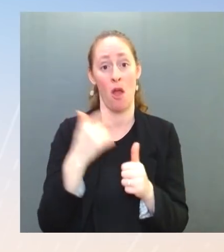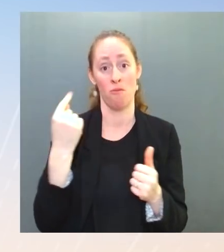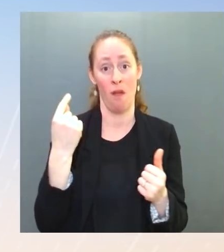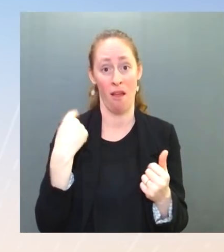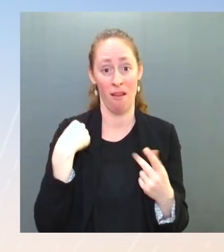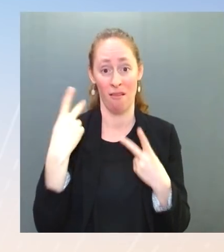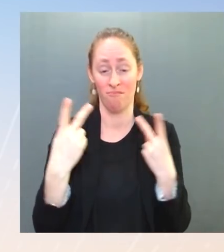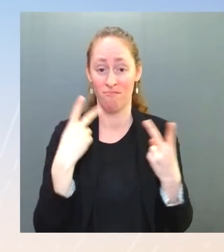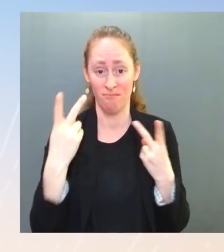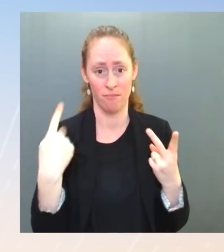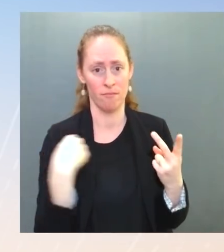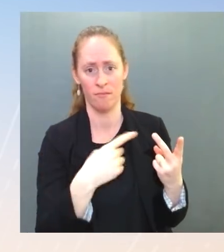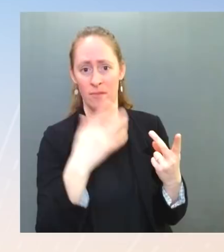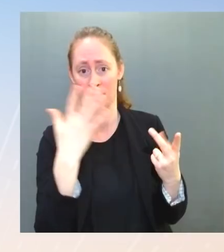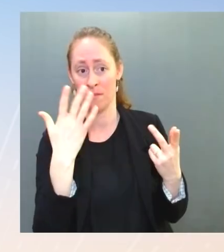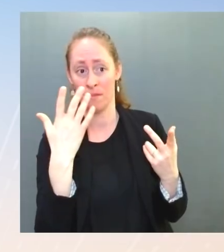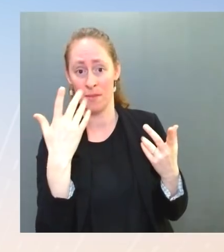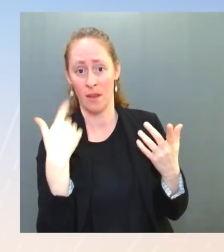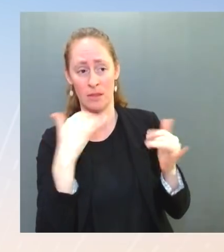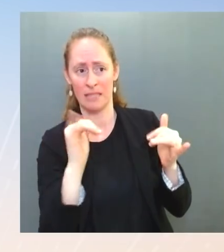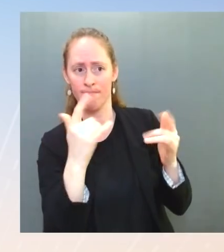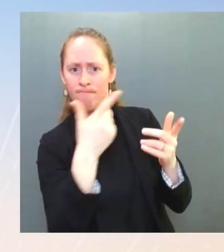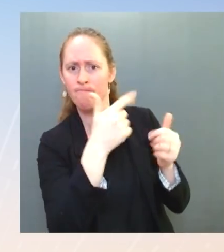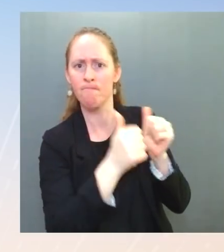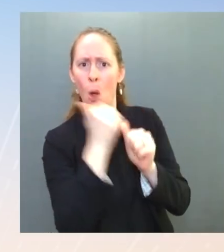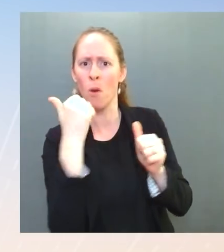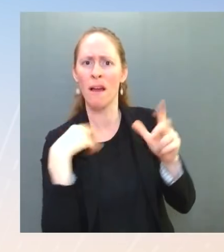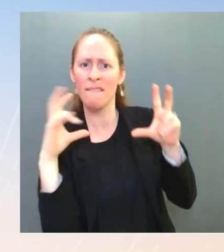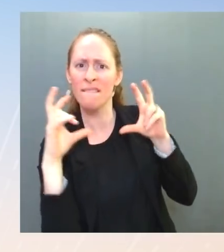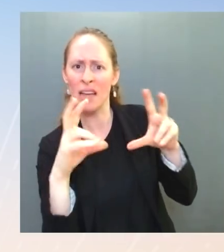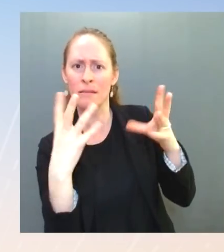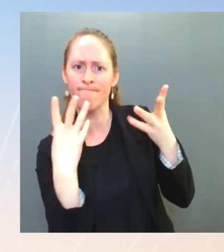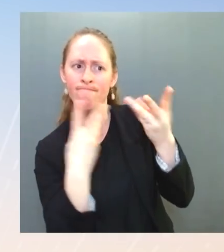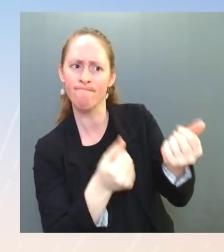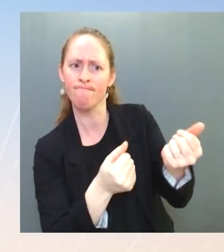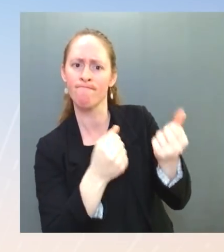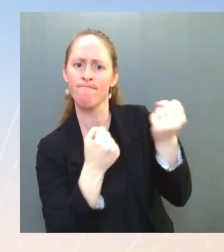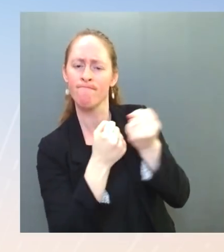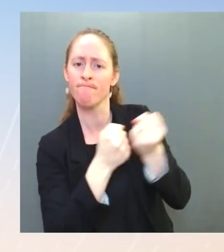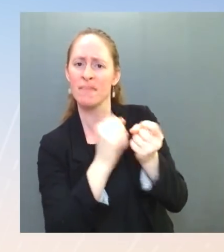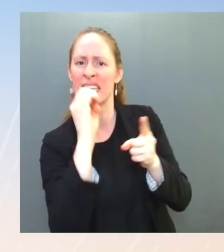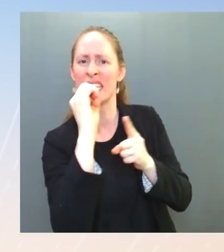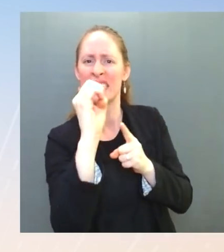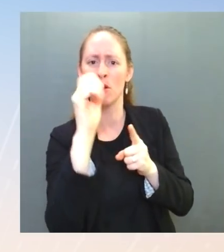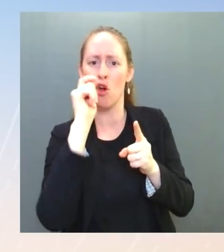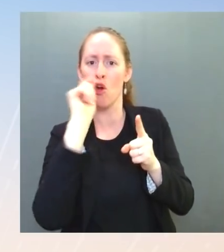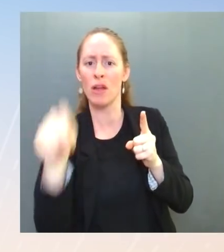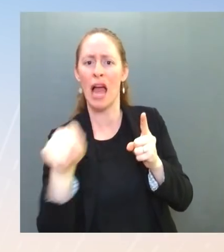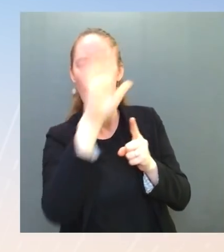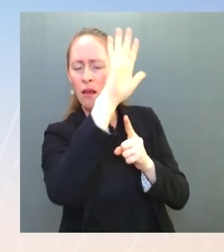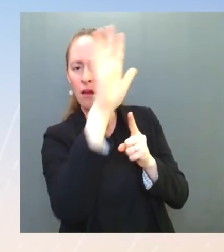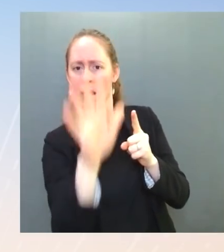and overwhelm Ukrainian forces in that part of the country. We expect Russia will continue to launch air and missile strikes across the rest of the country